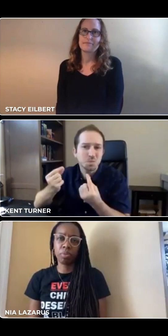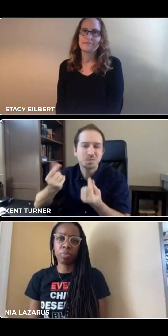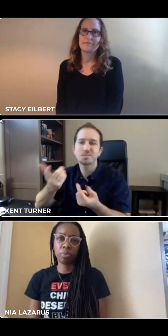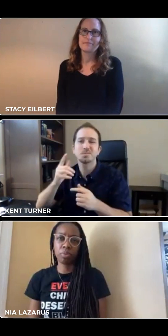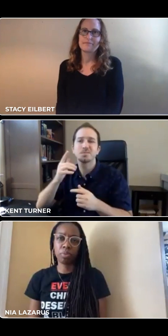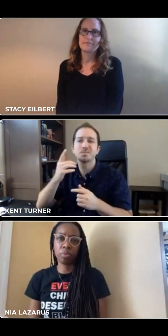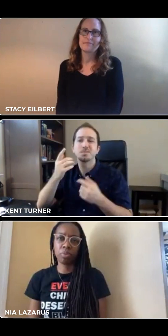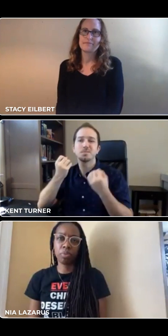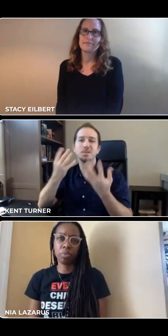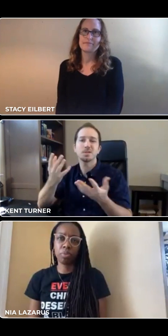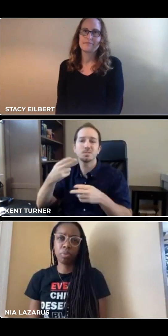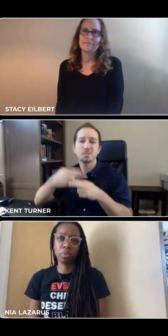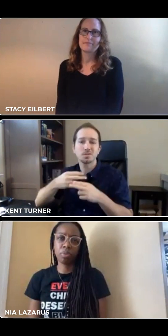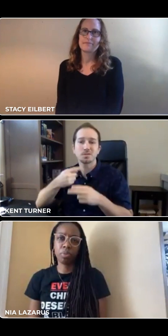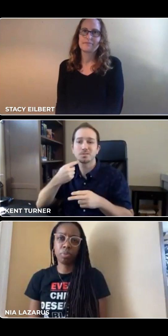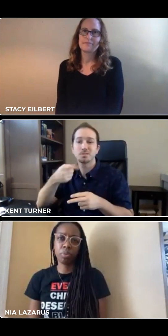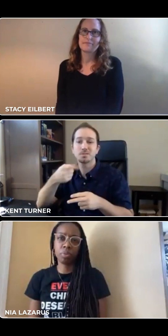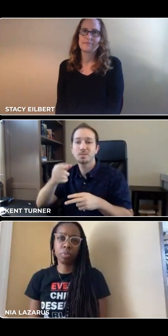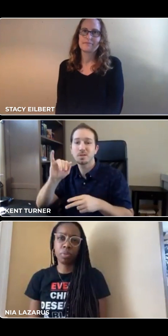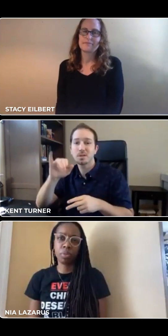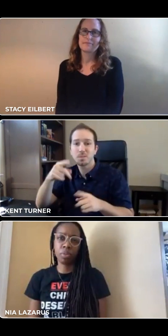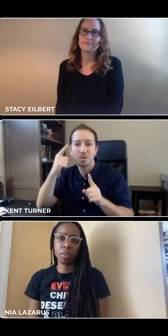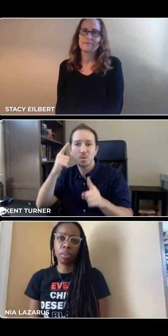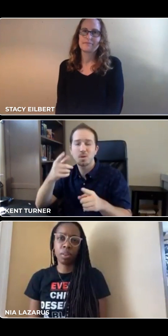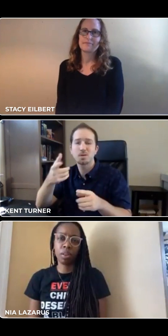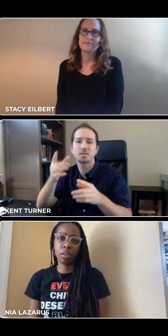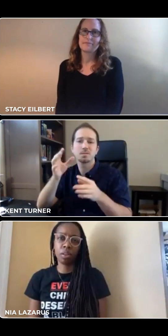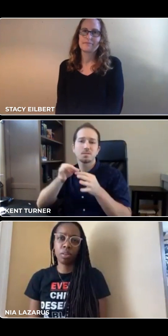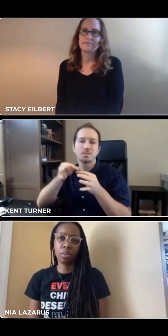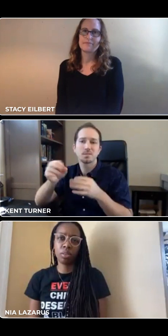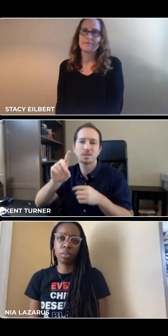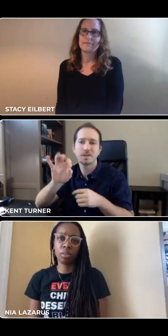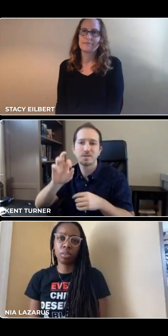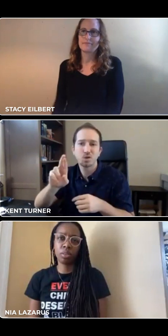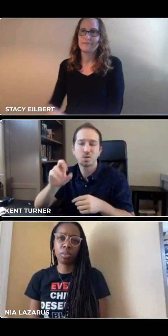So, maybe checking in with colleagues and peers. Because, so far, many IEPs have been